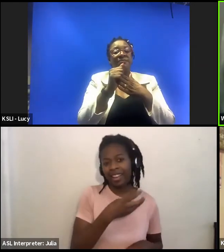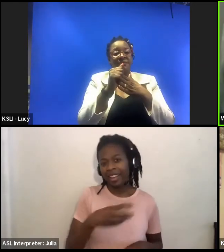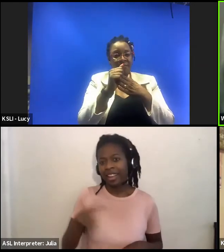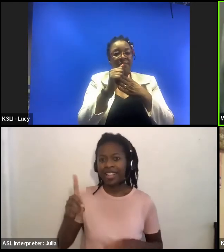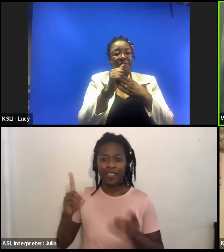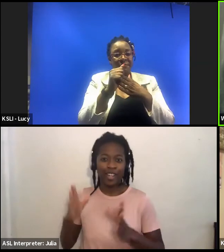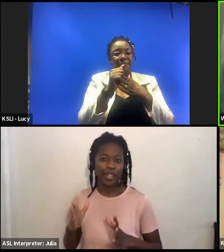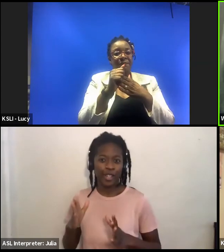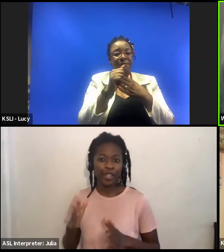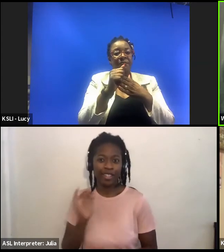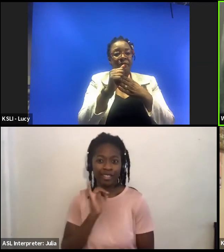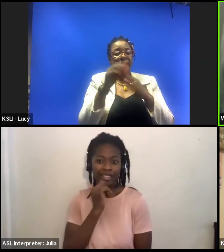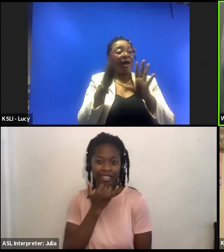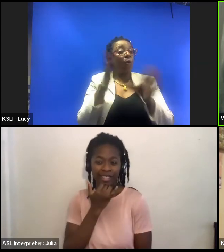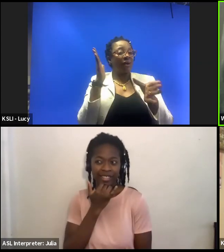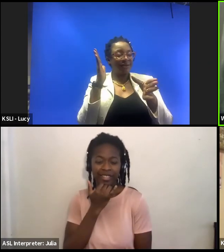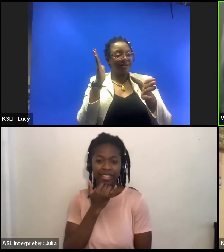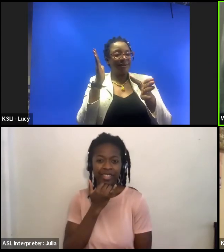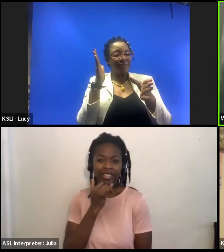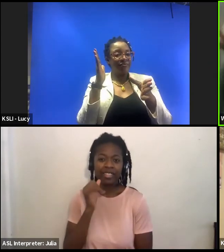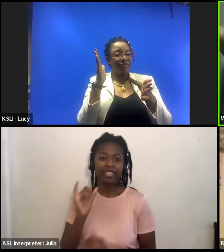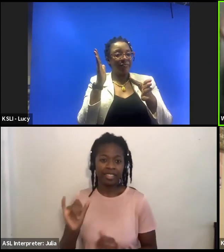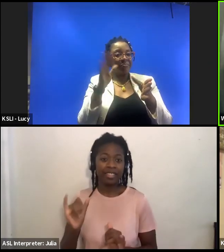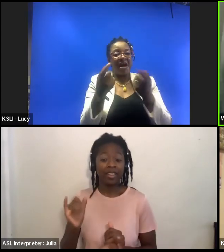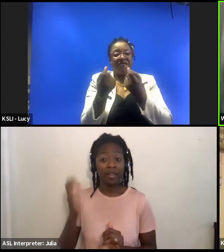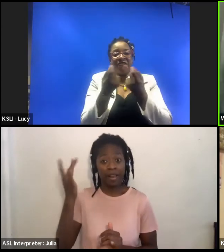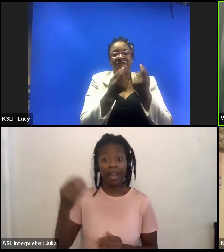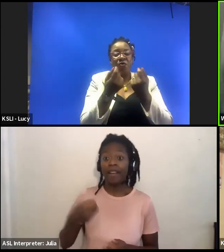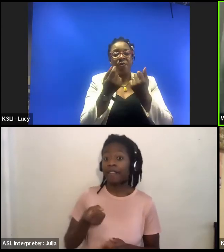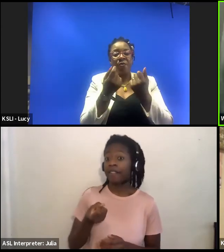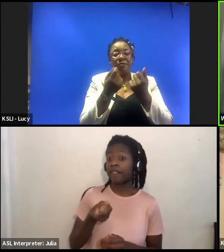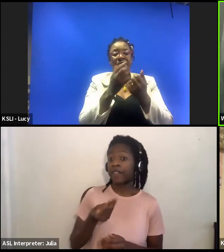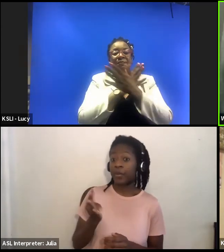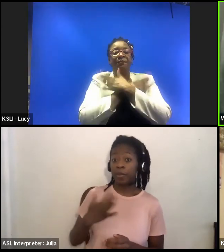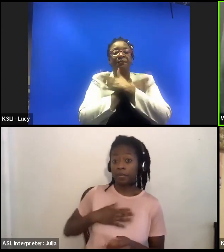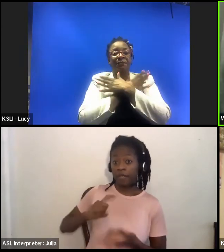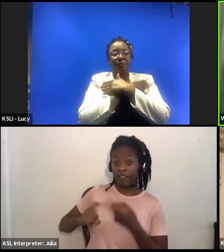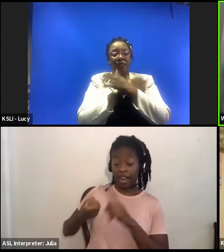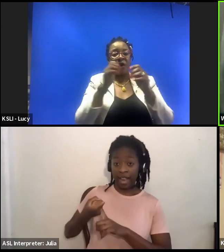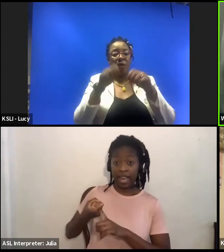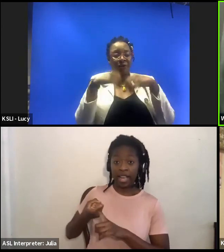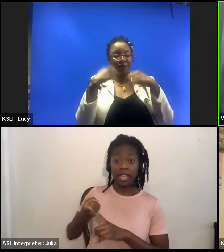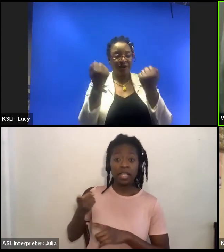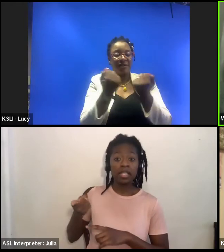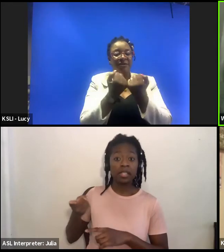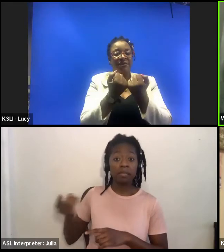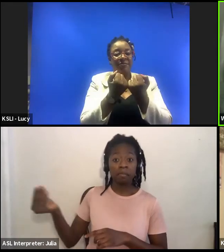(chuckles) by a few friends of mine at our society who said, "You know, we have this show we don't have a director.